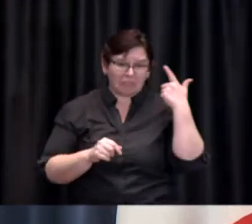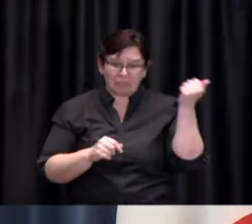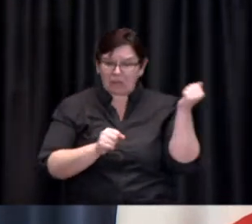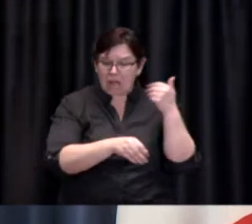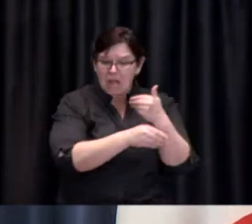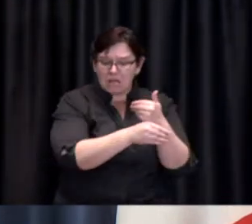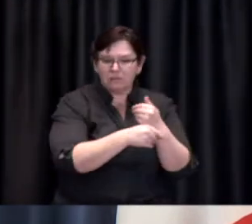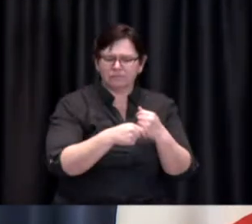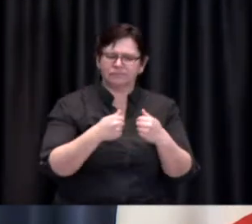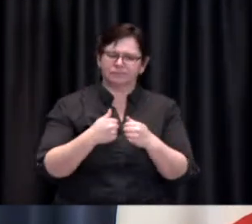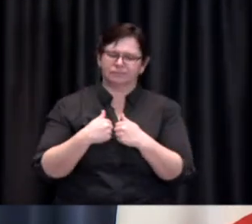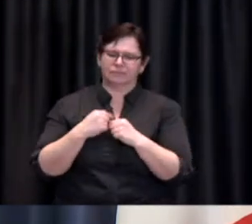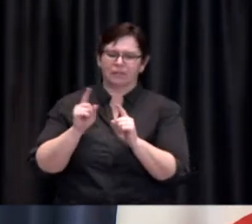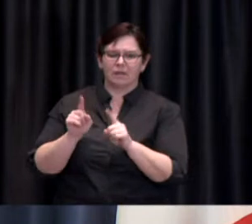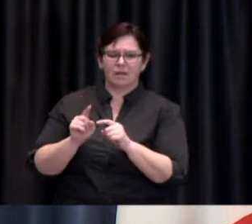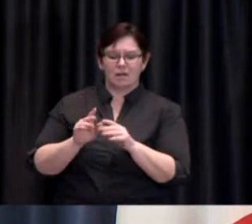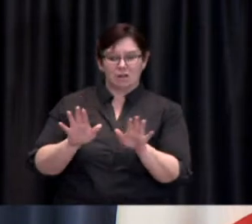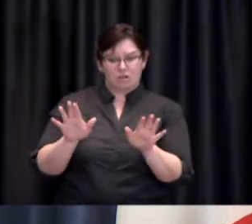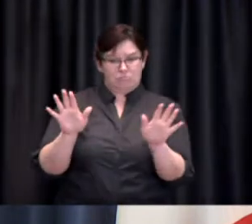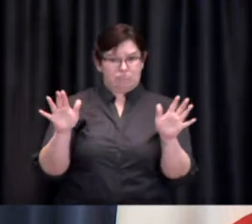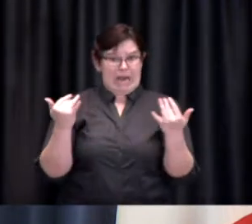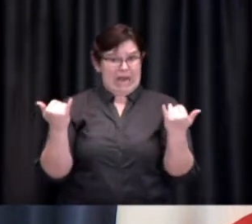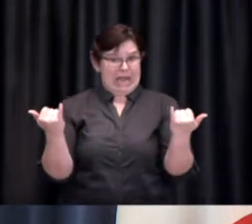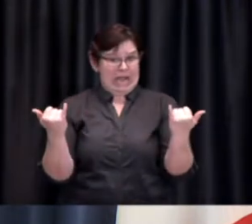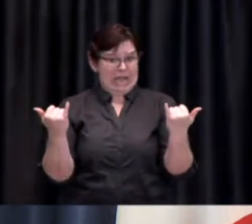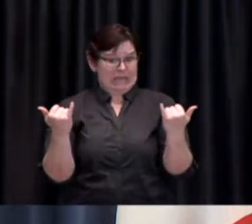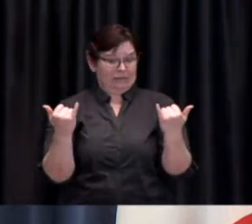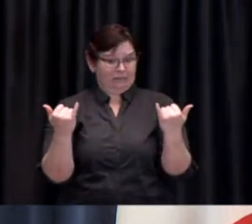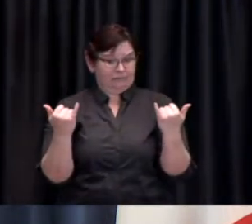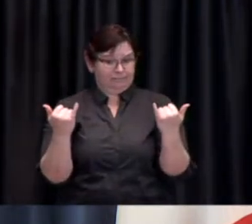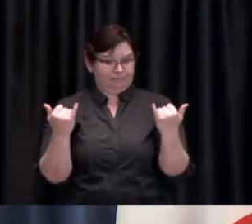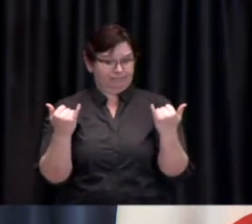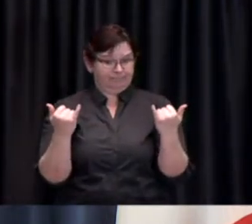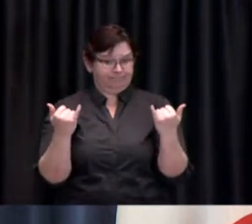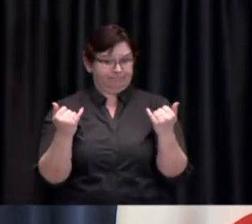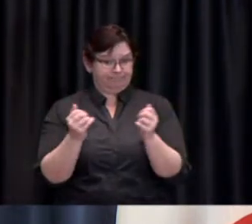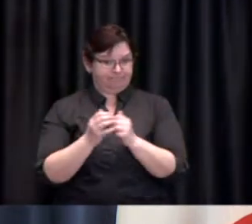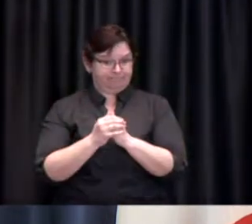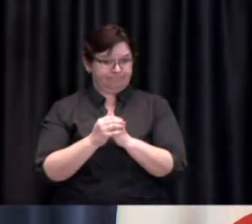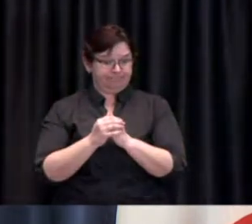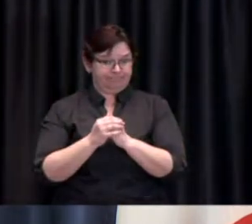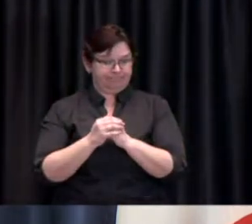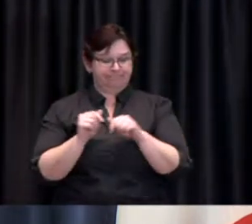So right now when it comes to that which the City of Toronto and Toronto Public Health are planning